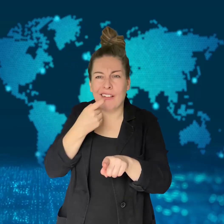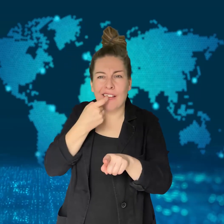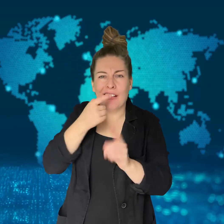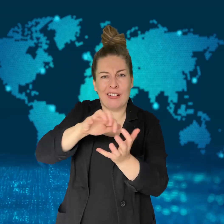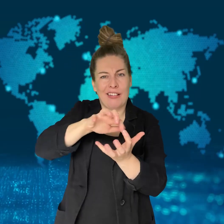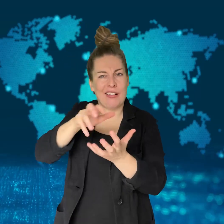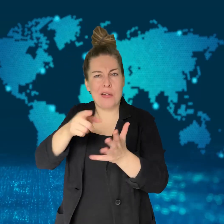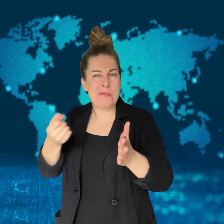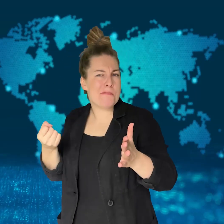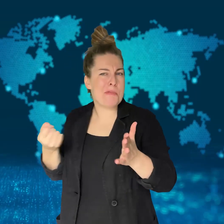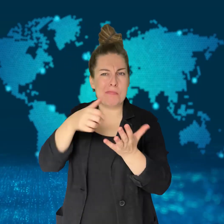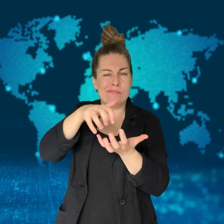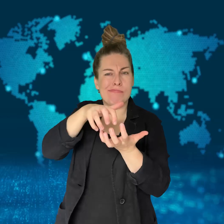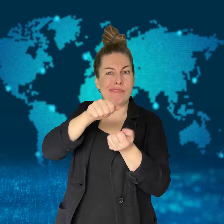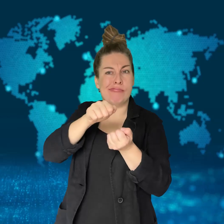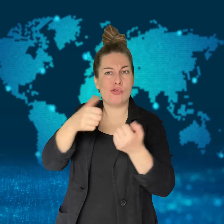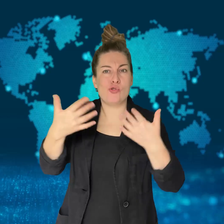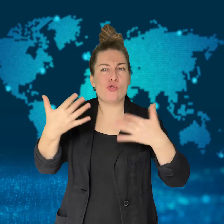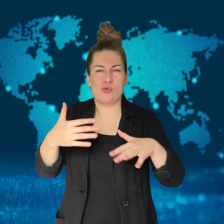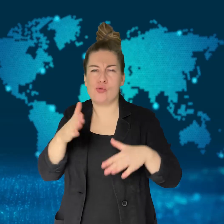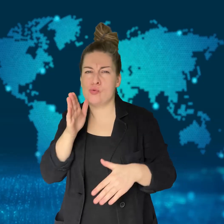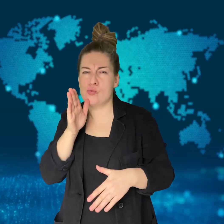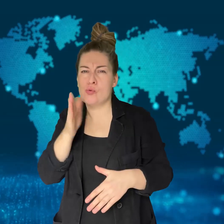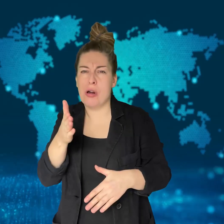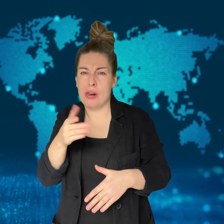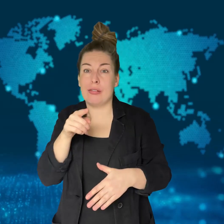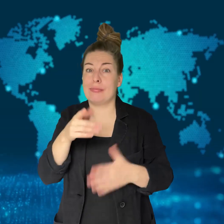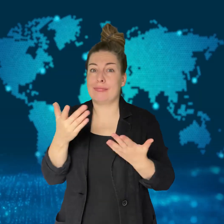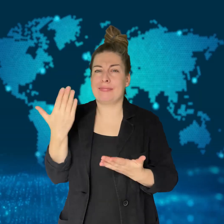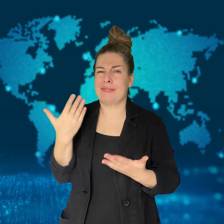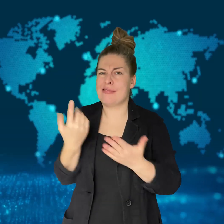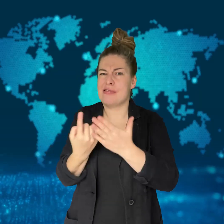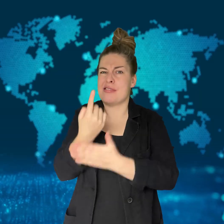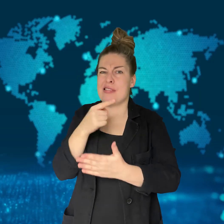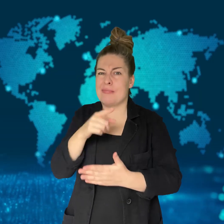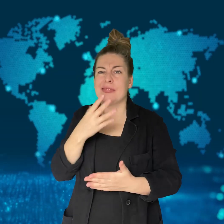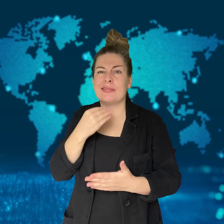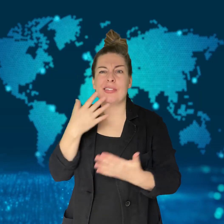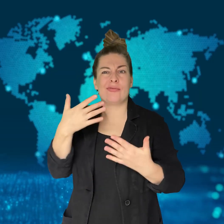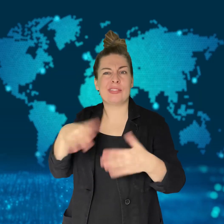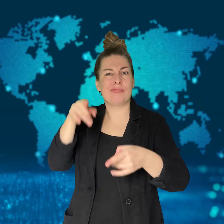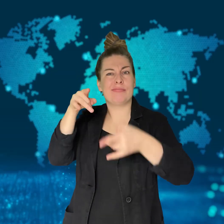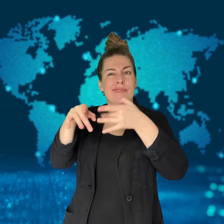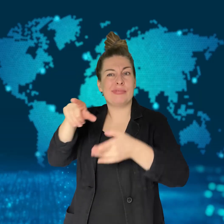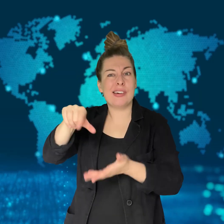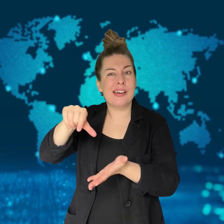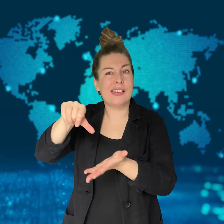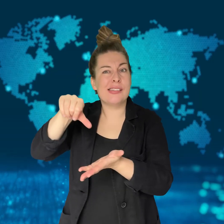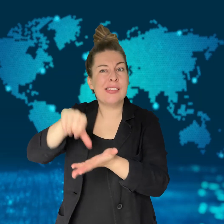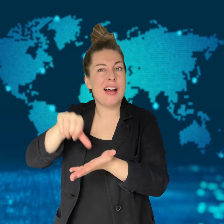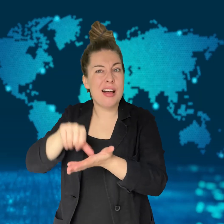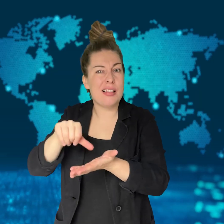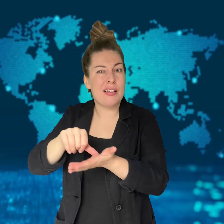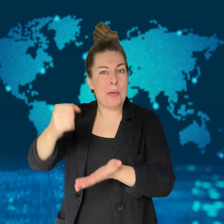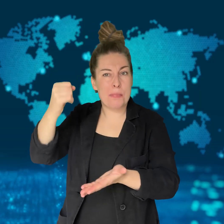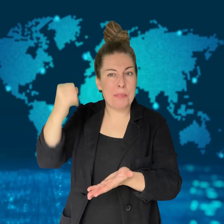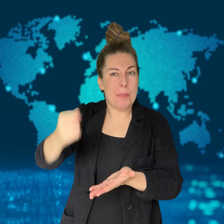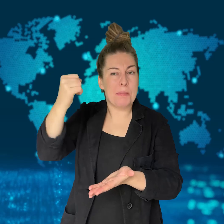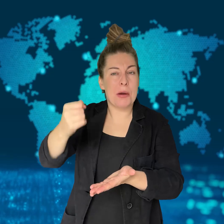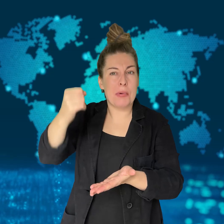The Israeli strike was in response to an Iranian missile strike on Israel on October 1st.